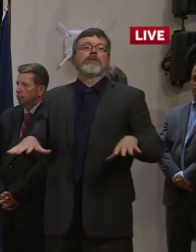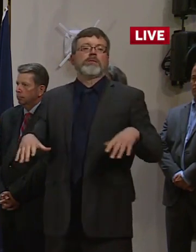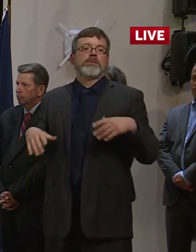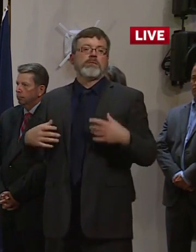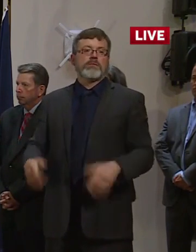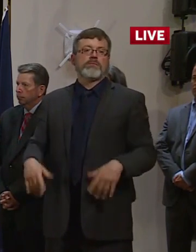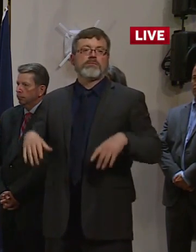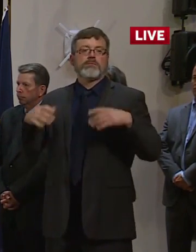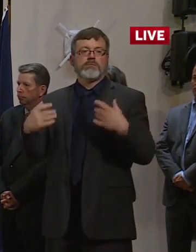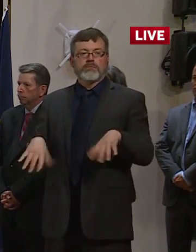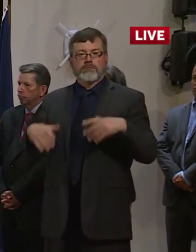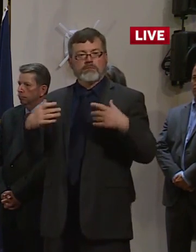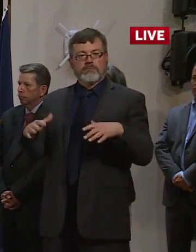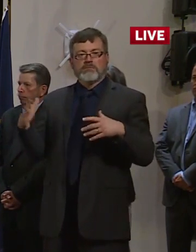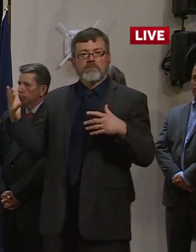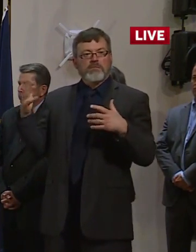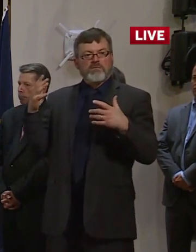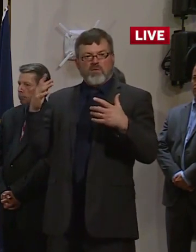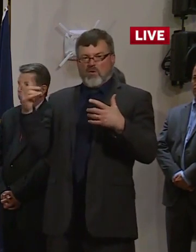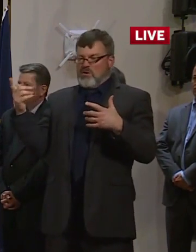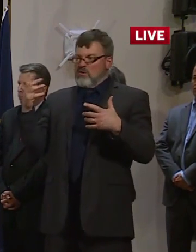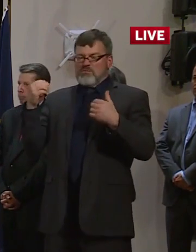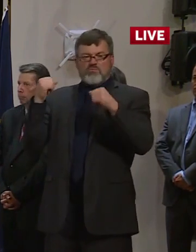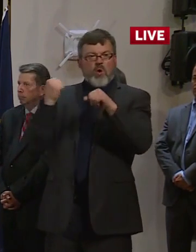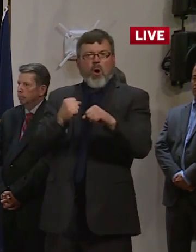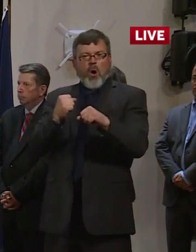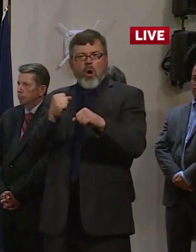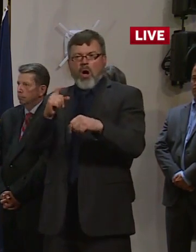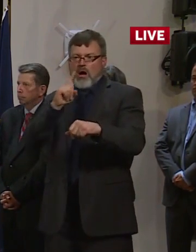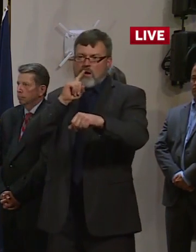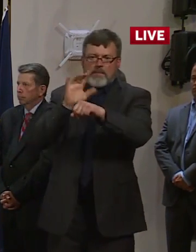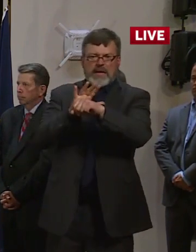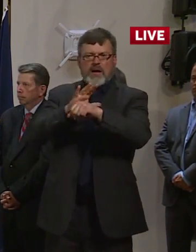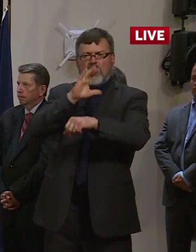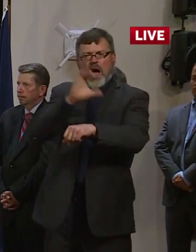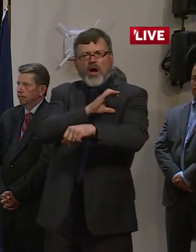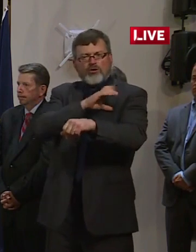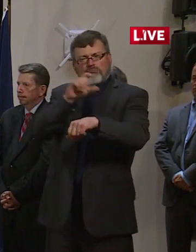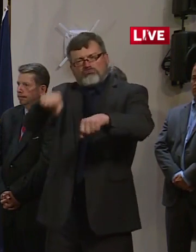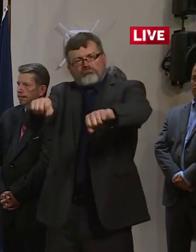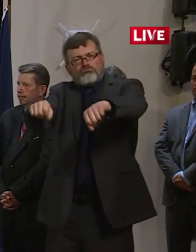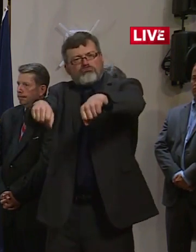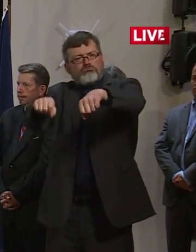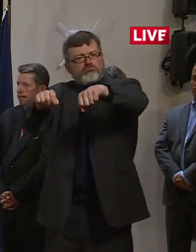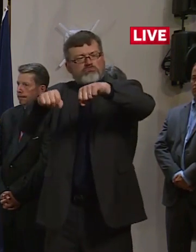PUBLIC SERVANTS LEADING THIS RESPONSE AND AS GOVERNOR, I’M